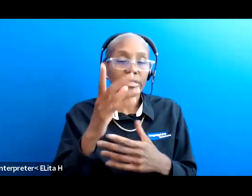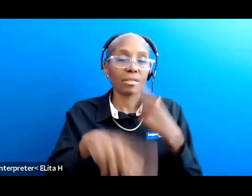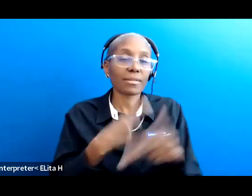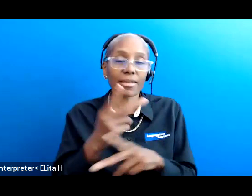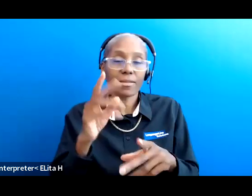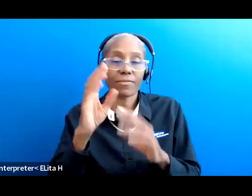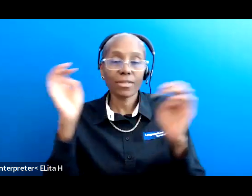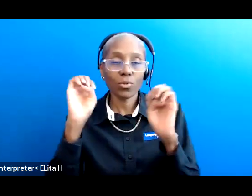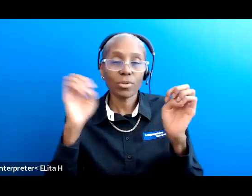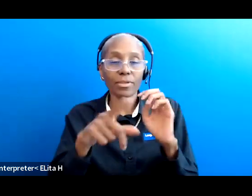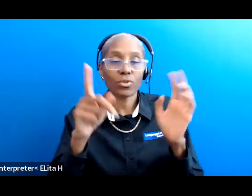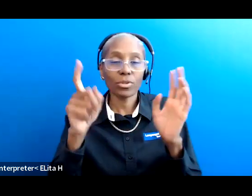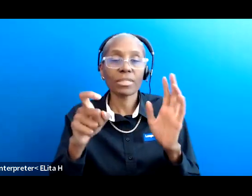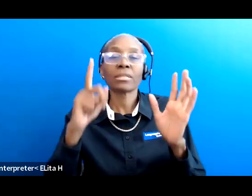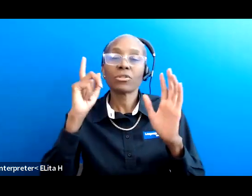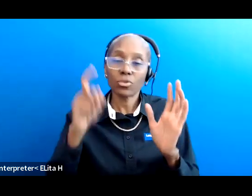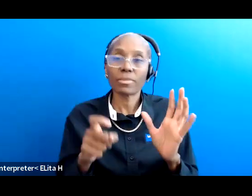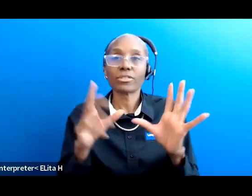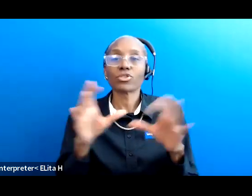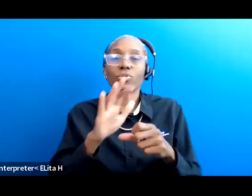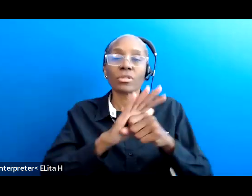But still, you have to do those pressure releasing.